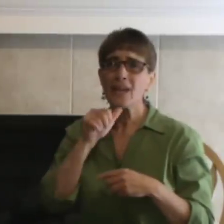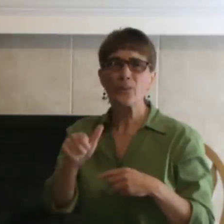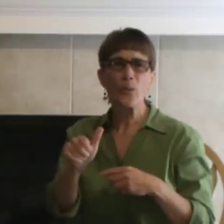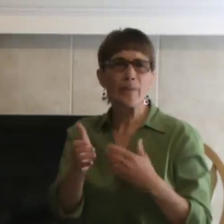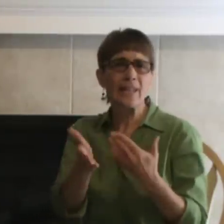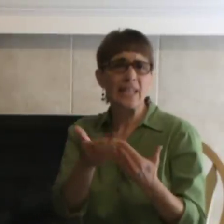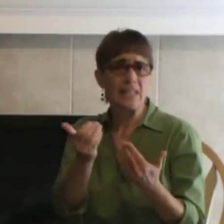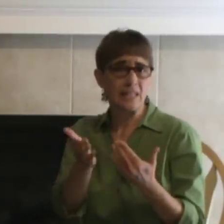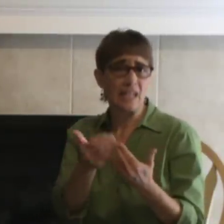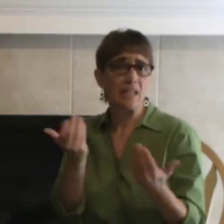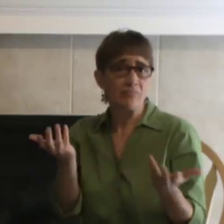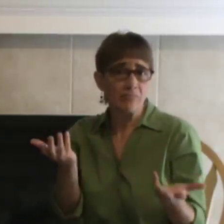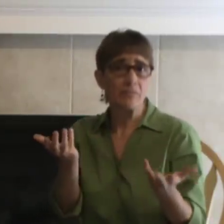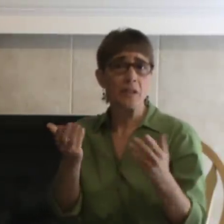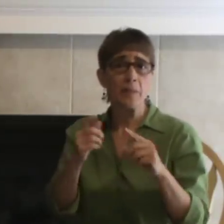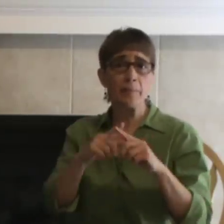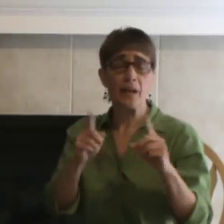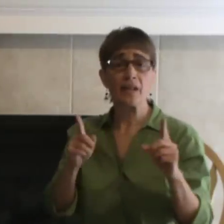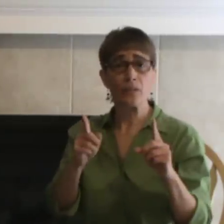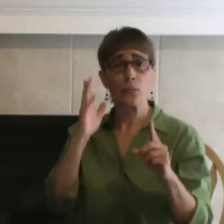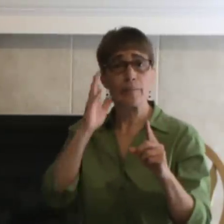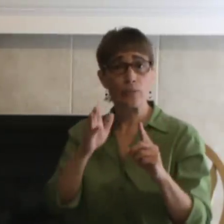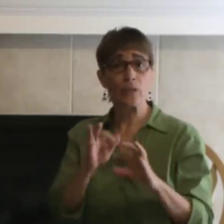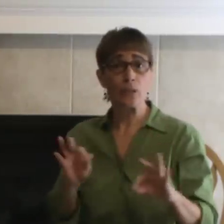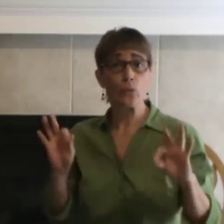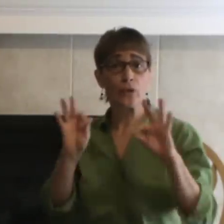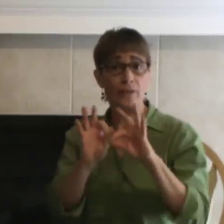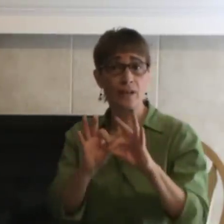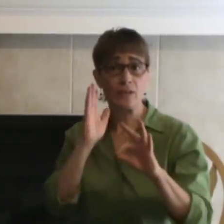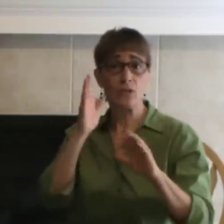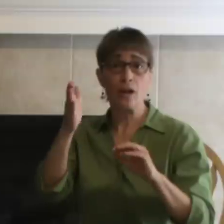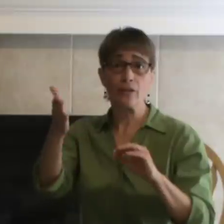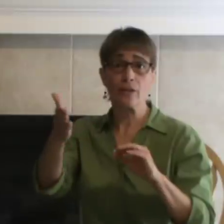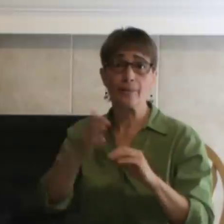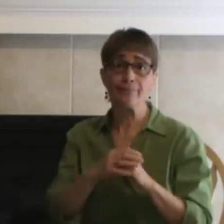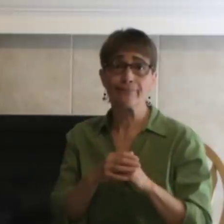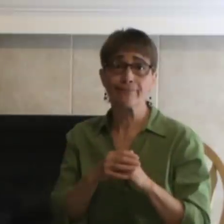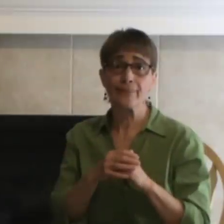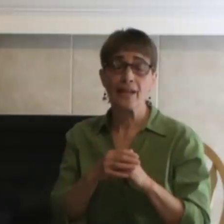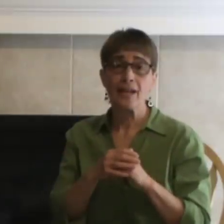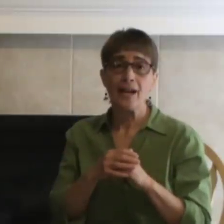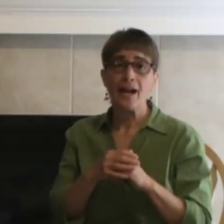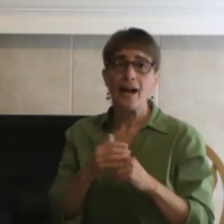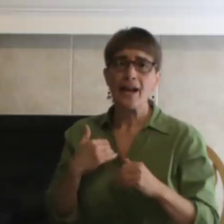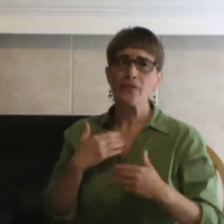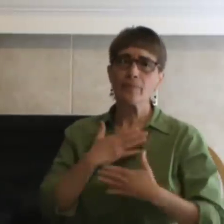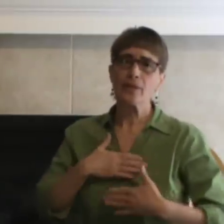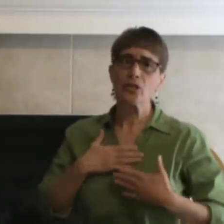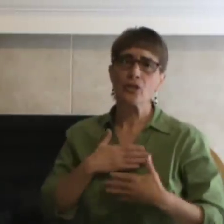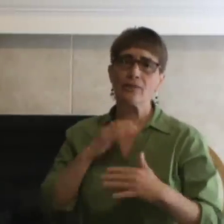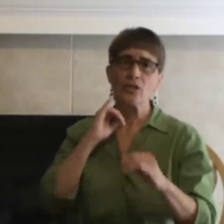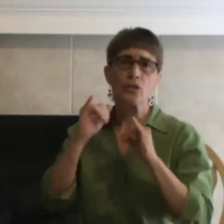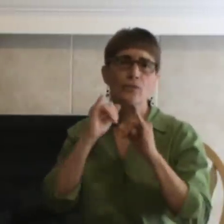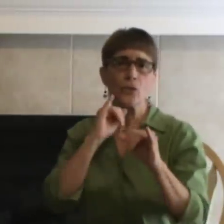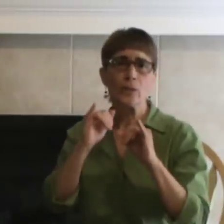won't be easy, but it will be worth it in the long run. I had the pleasure of interviewing